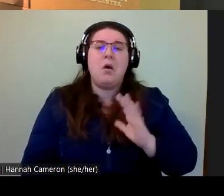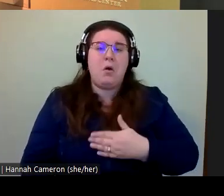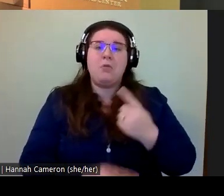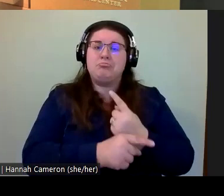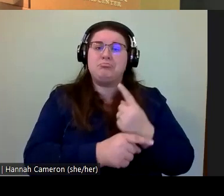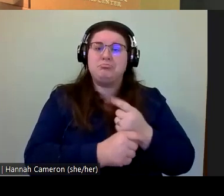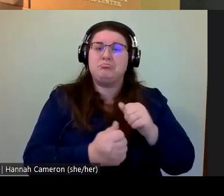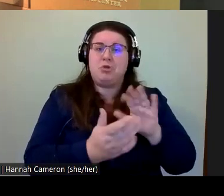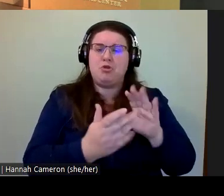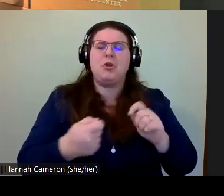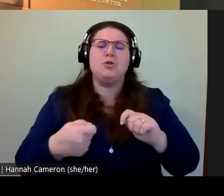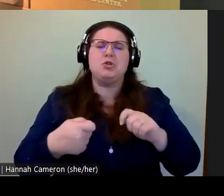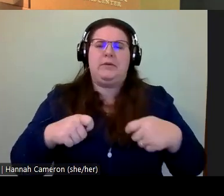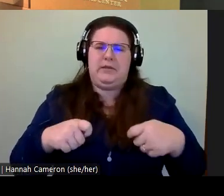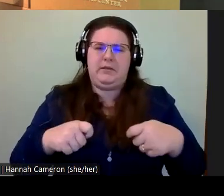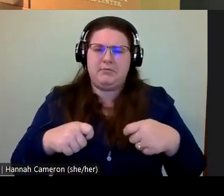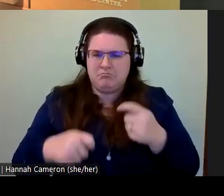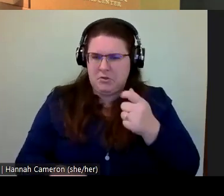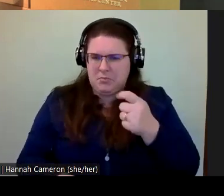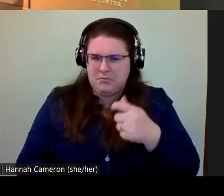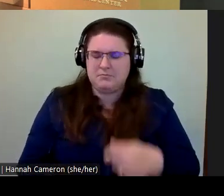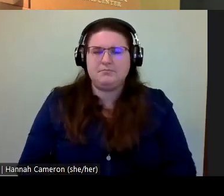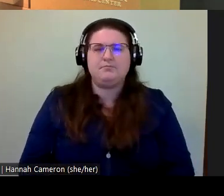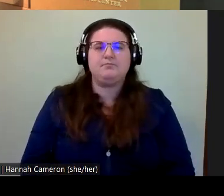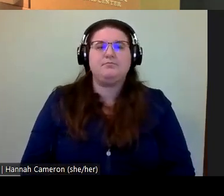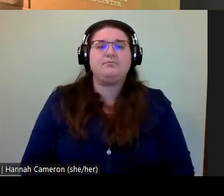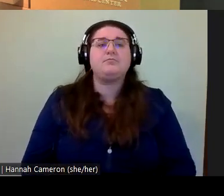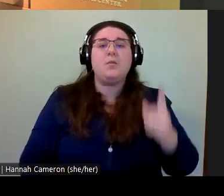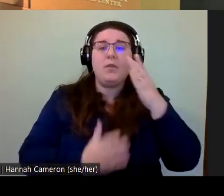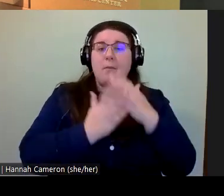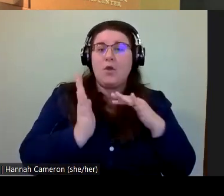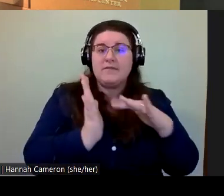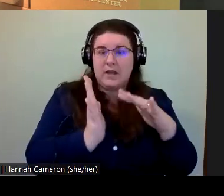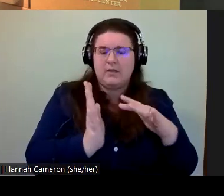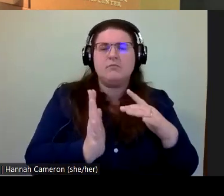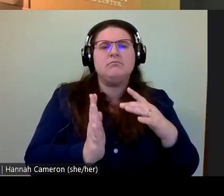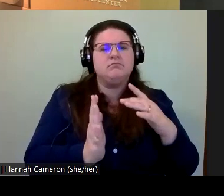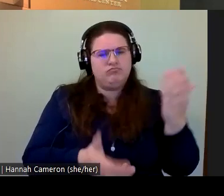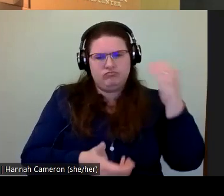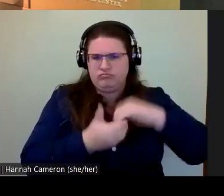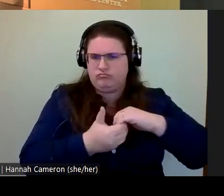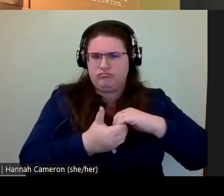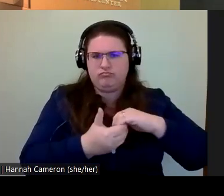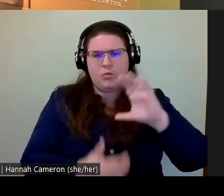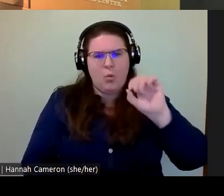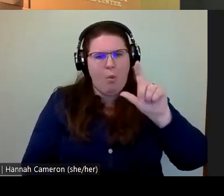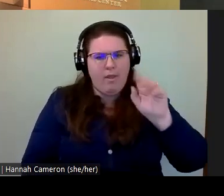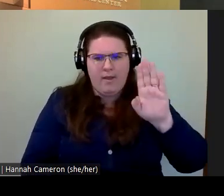arm of the study uh people will get collaborative care just like I explained uh with one addition